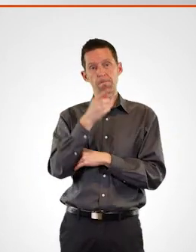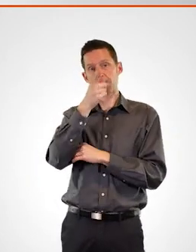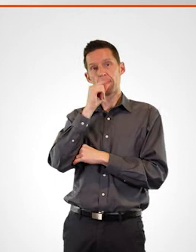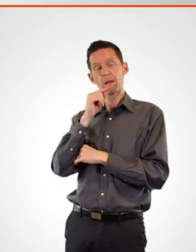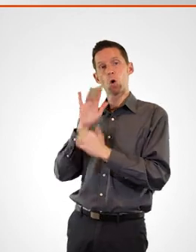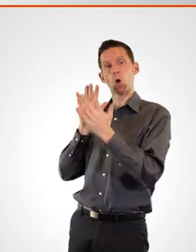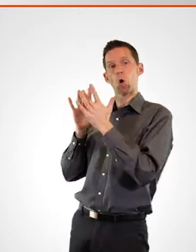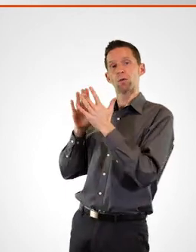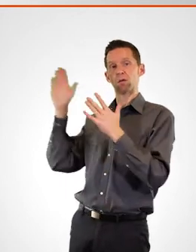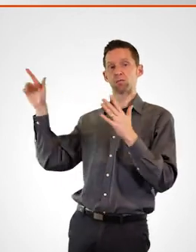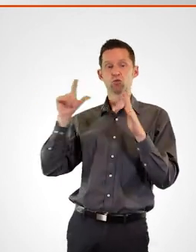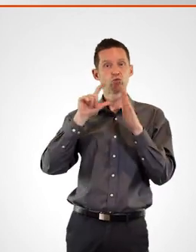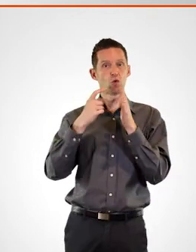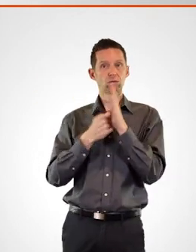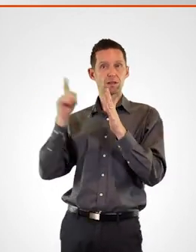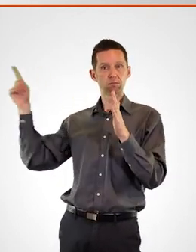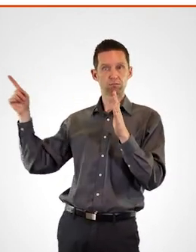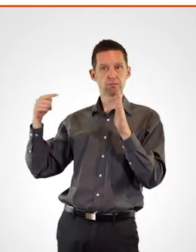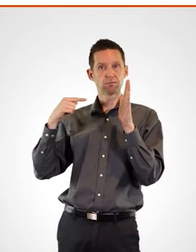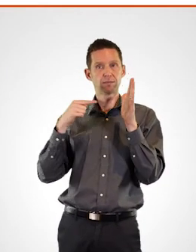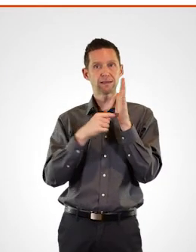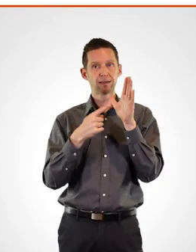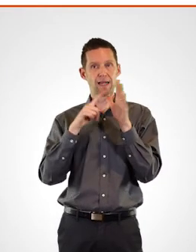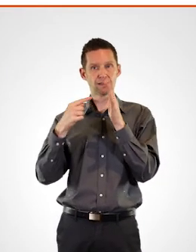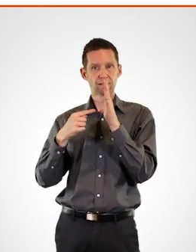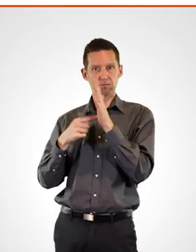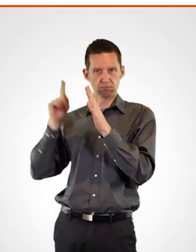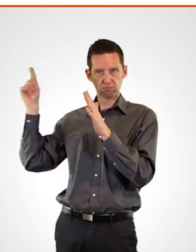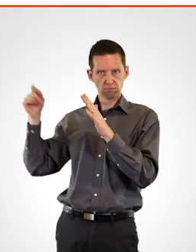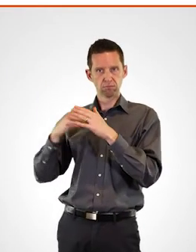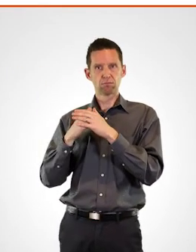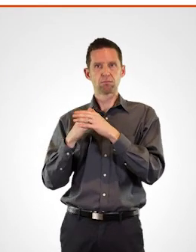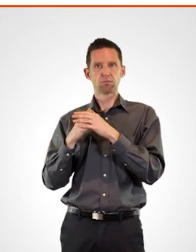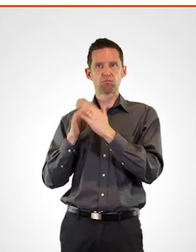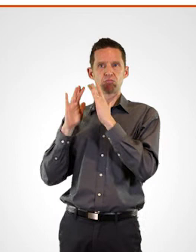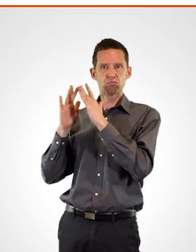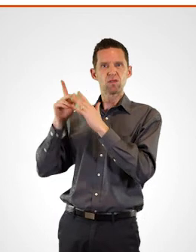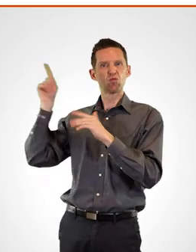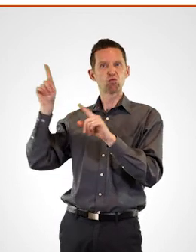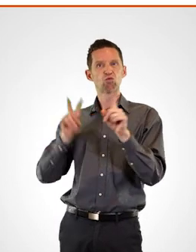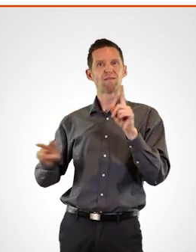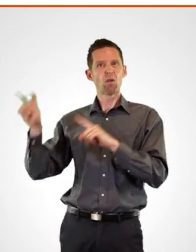you can contact Dr Tate at this email or phone number, and she actually travels internationally